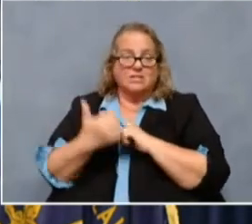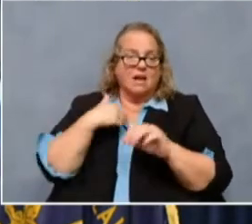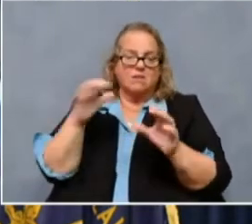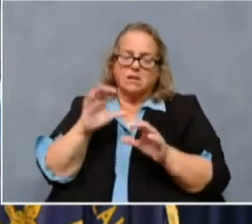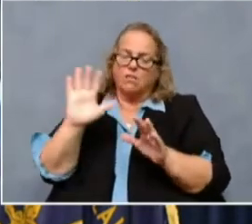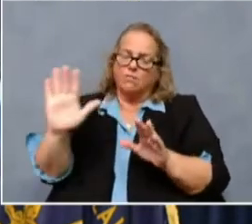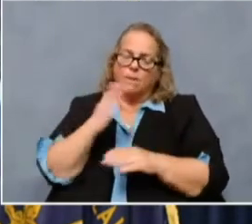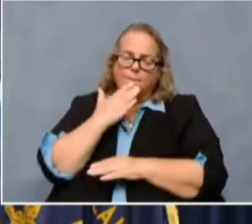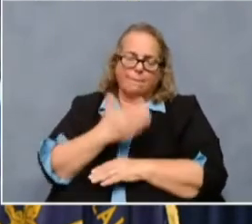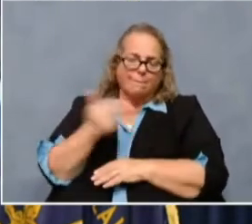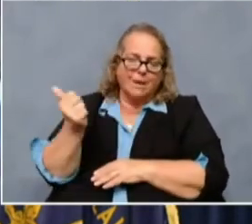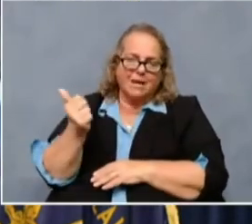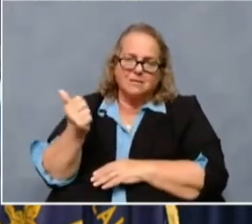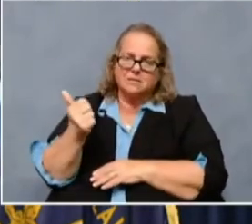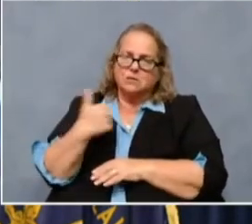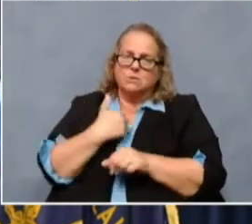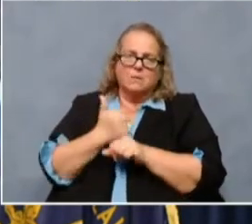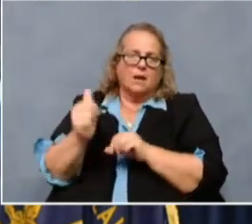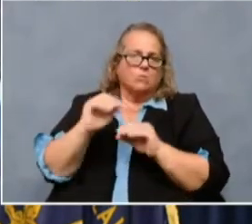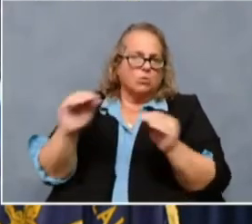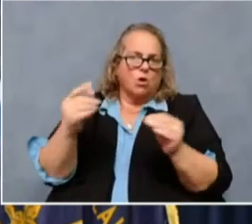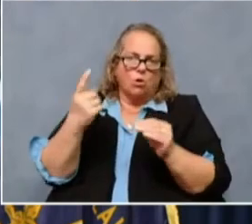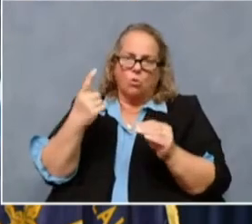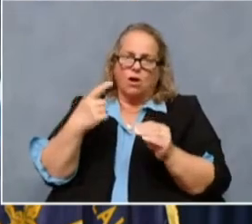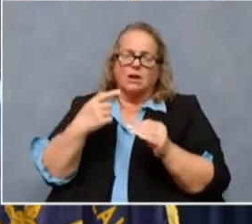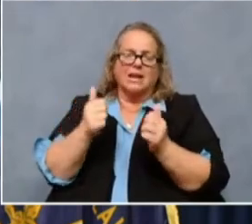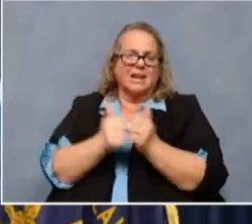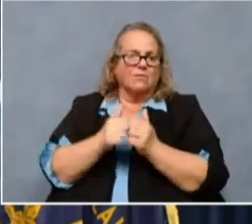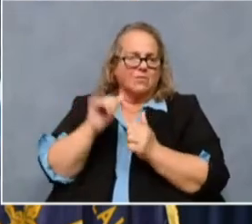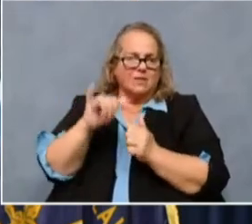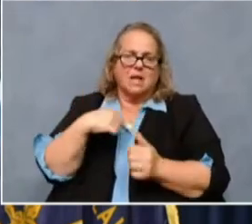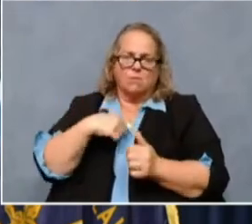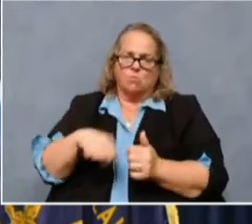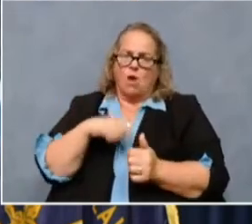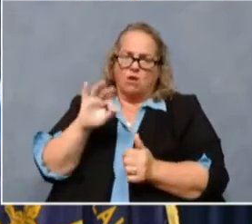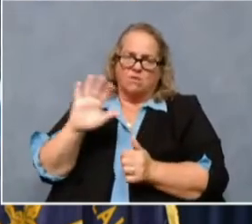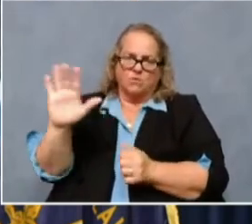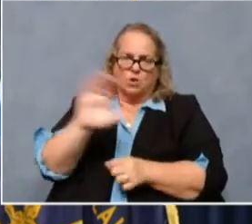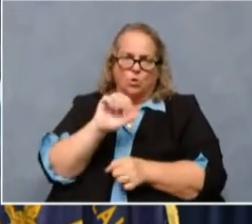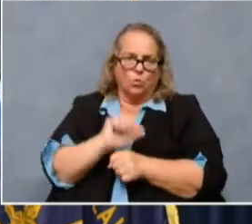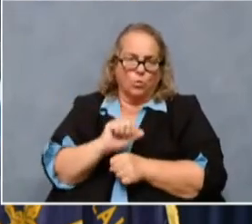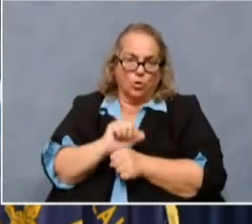And even with this, I'm really proud of their work and of our work again, the